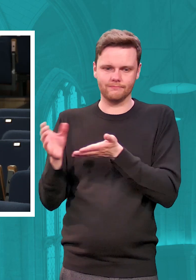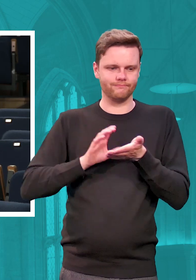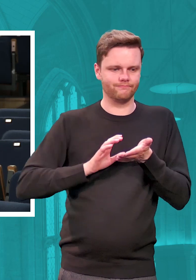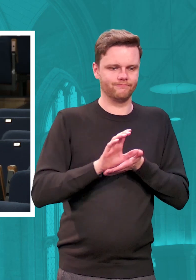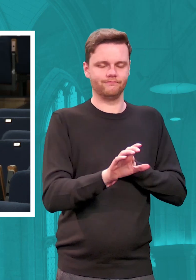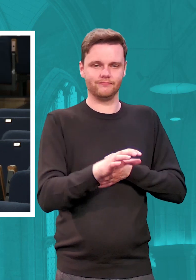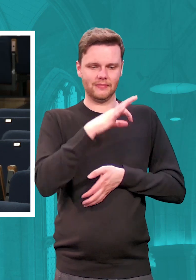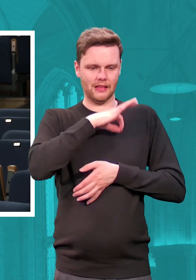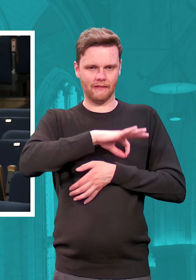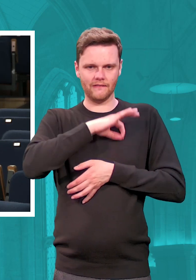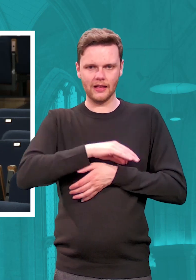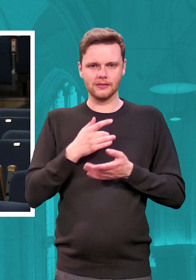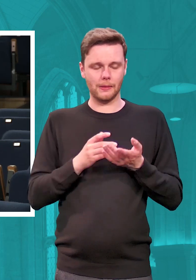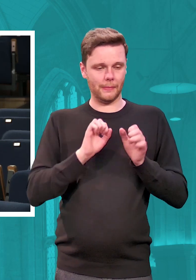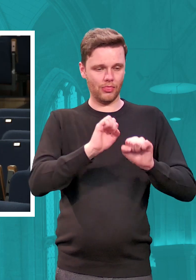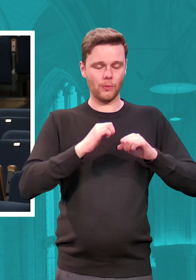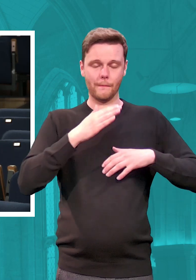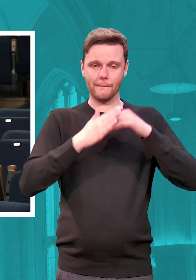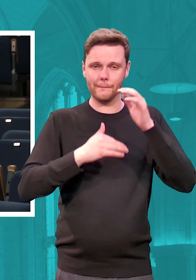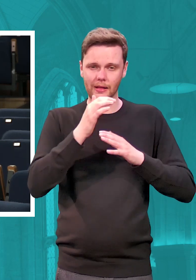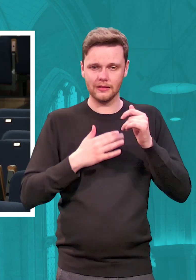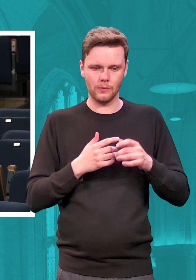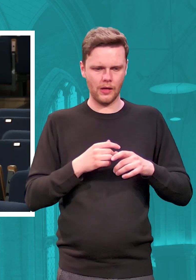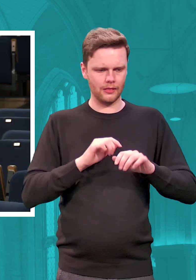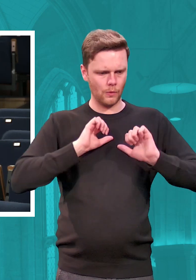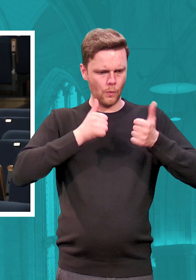become well-equipped spaces in the right places.